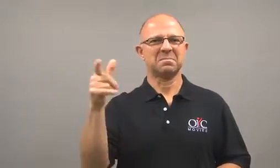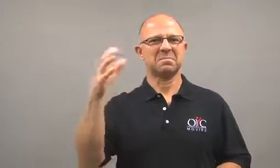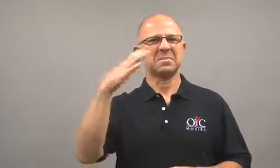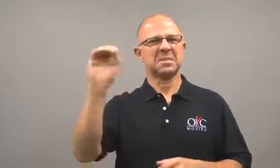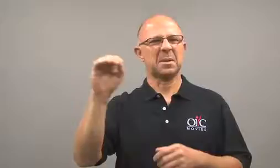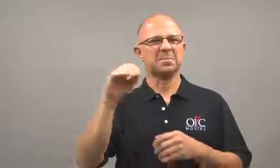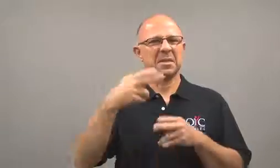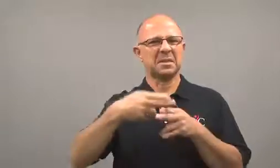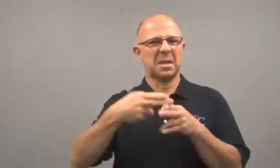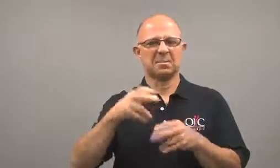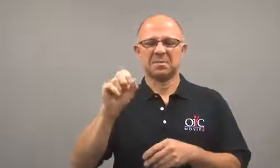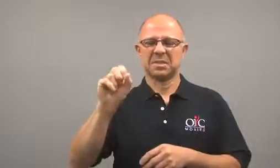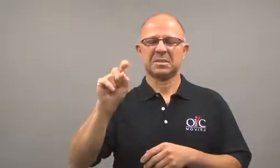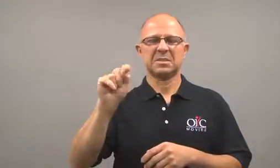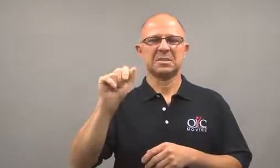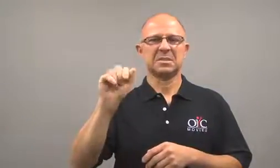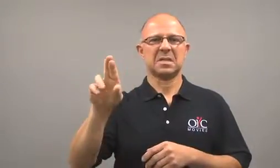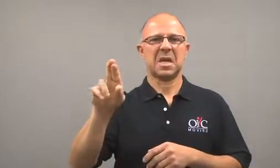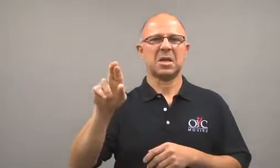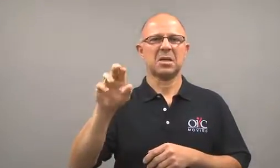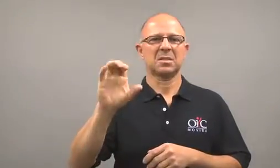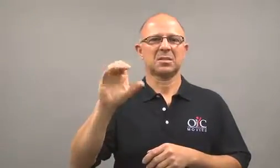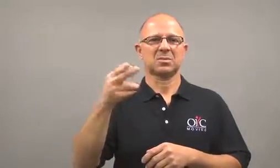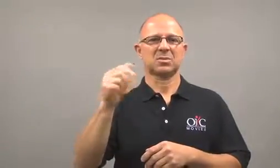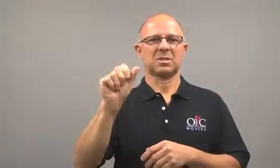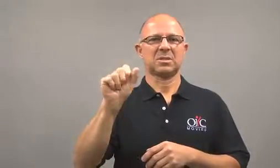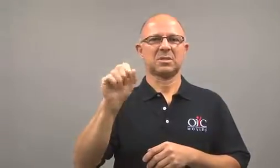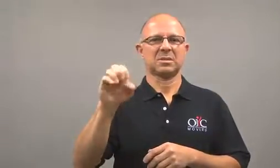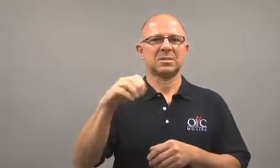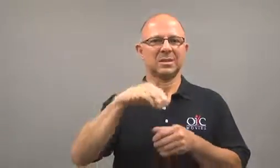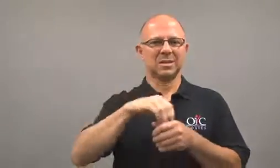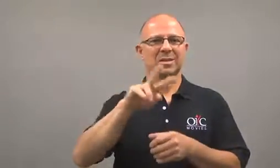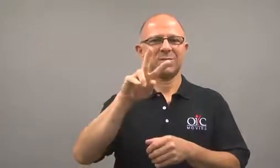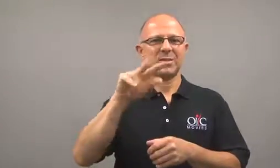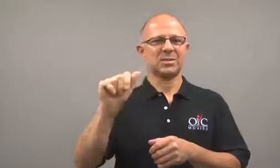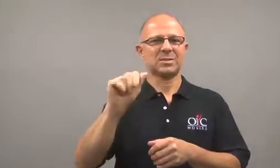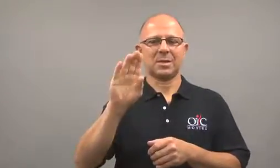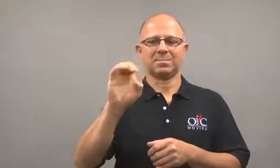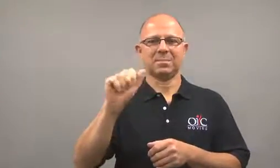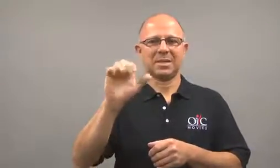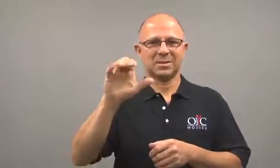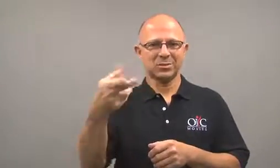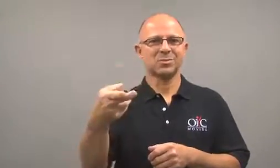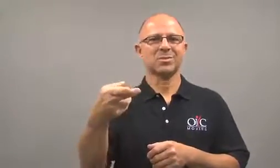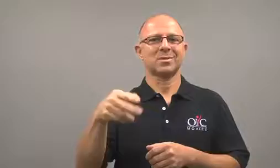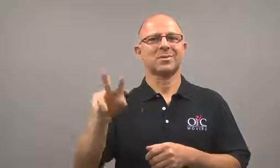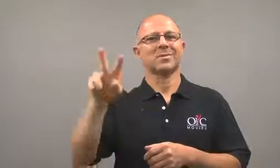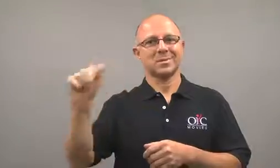The StarChase company in Virginia Beach, Virginia